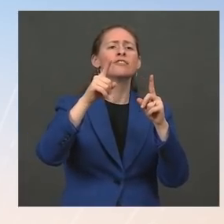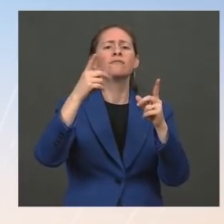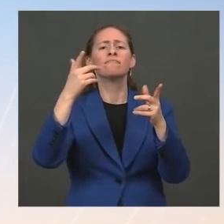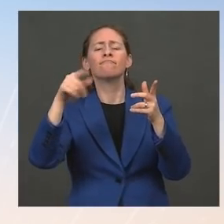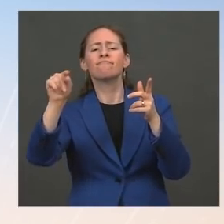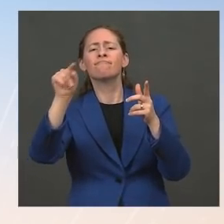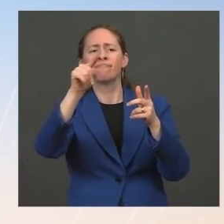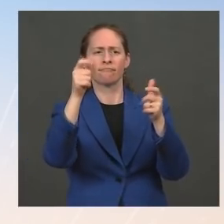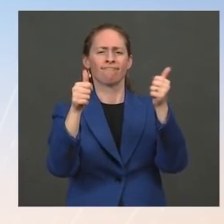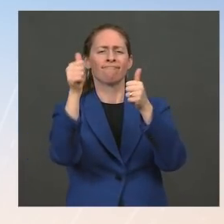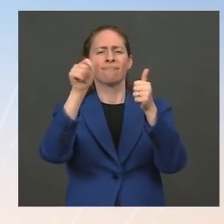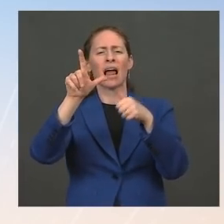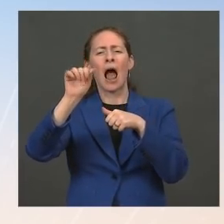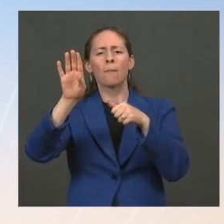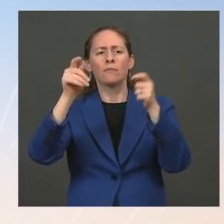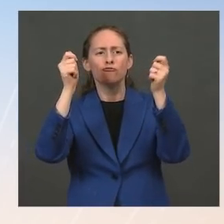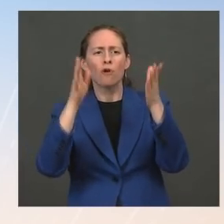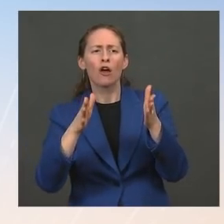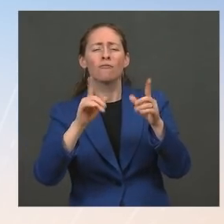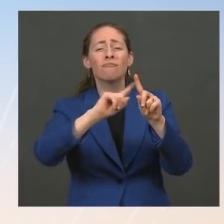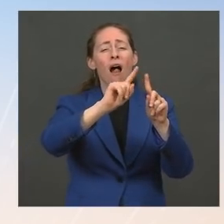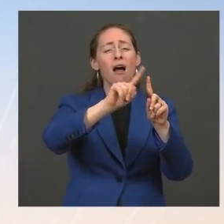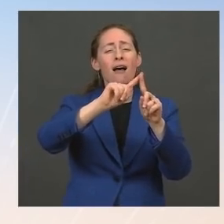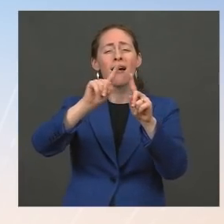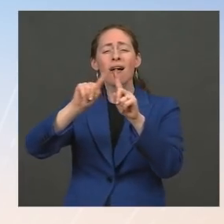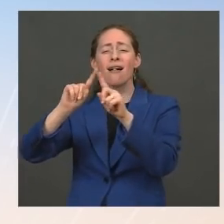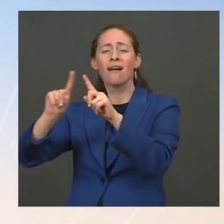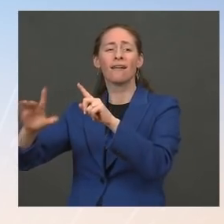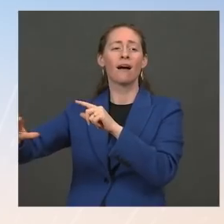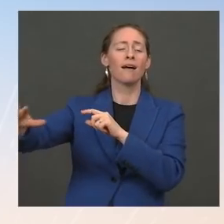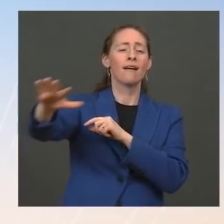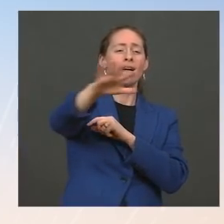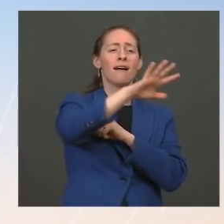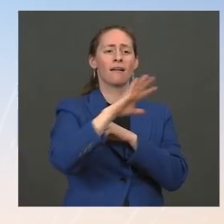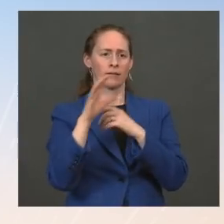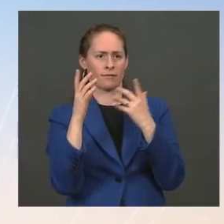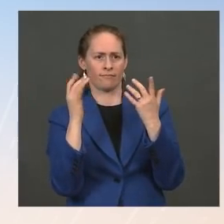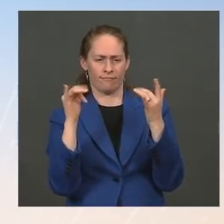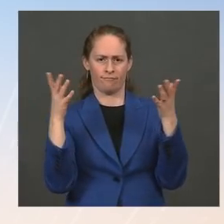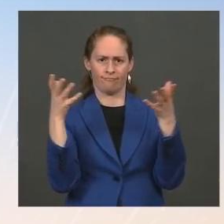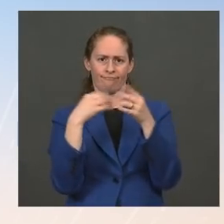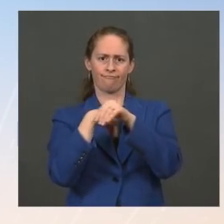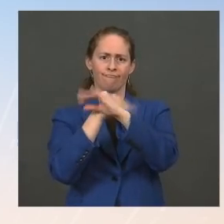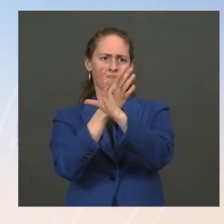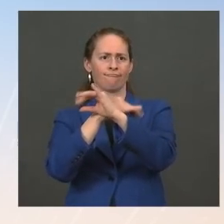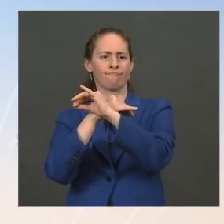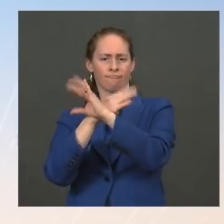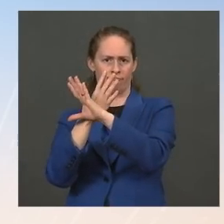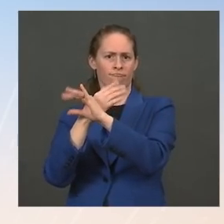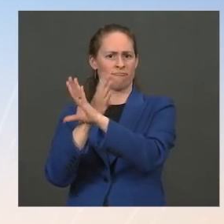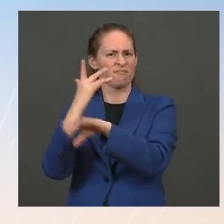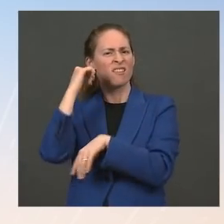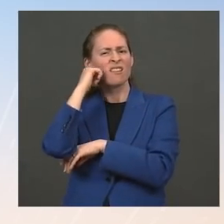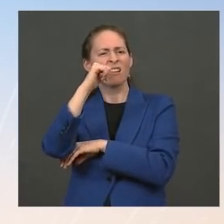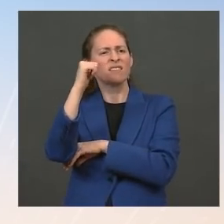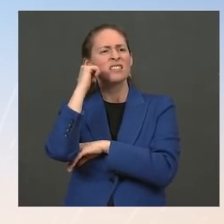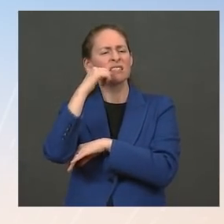So that is something that was started over the last several days. And we are continuing around-the-clock coordination